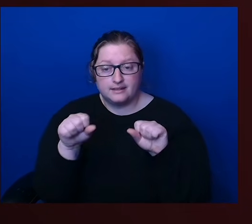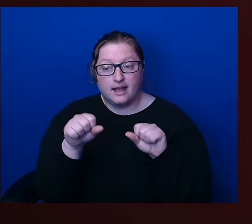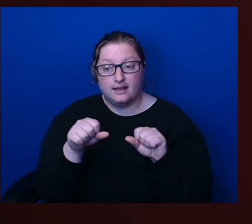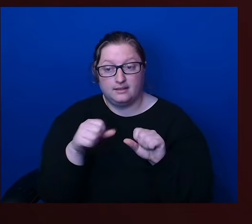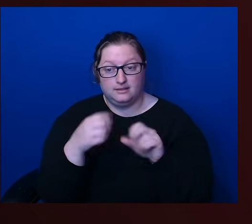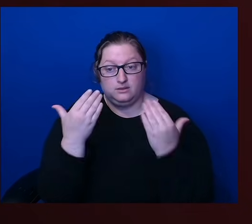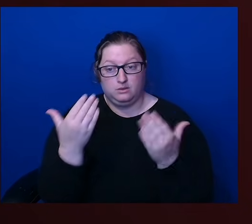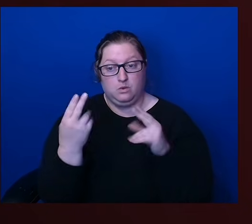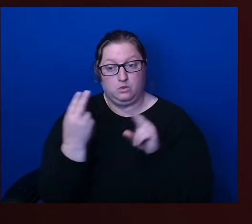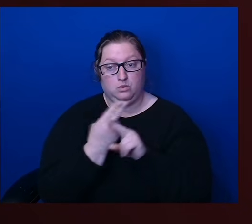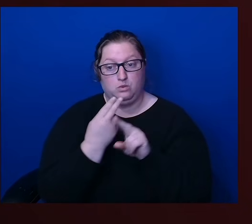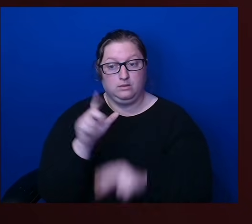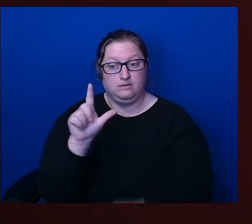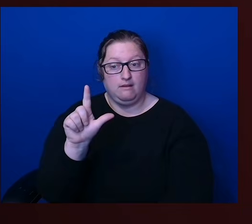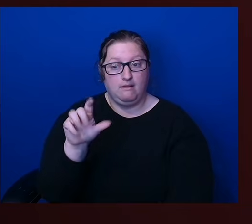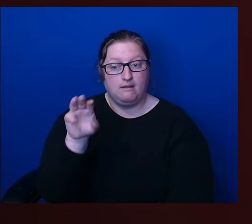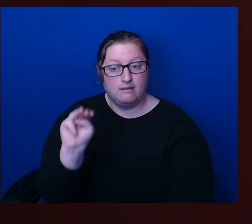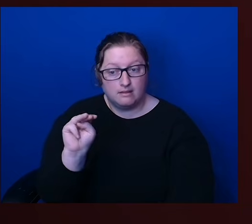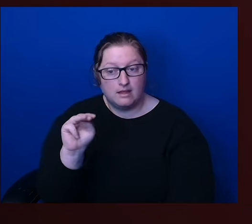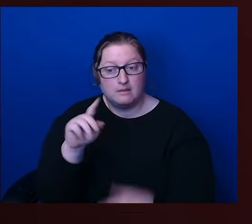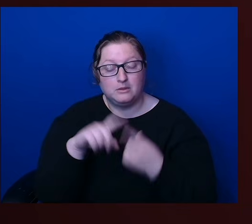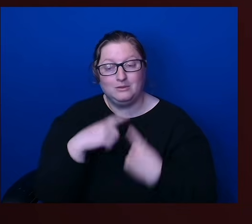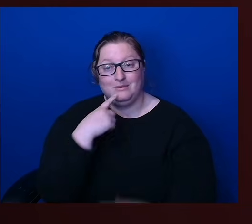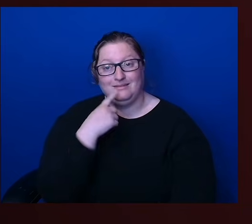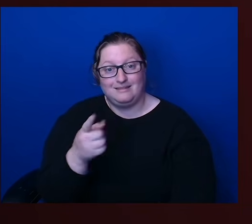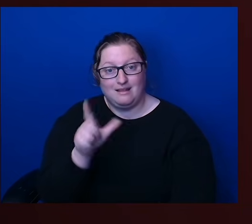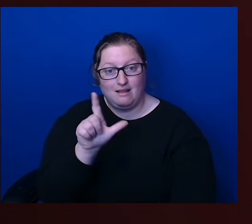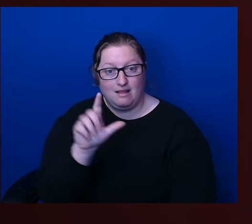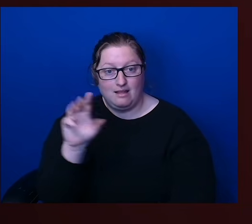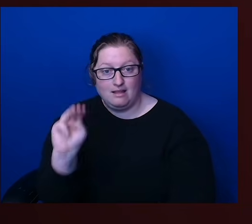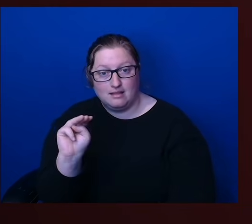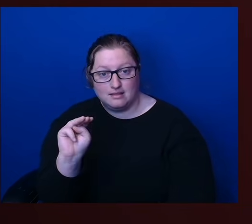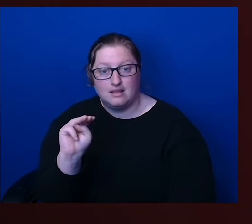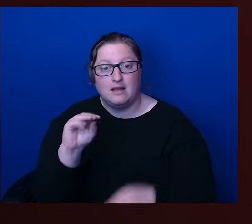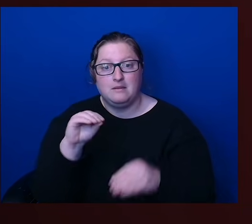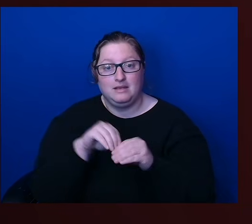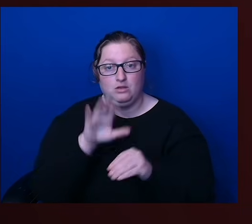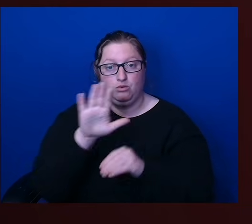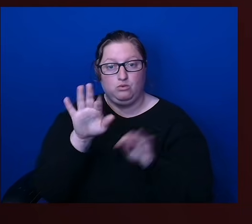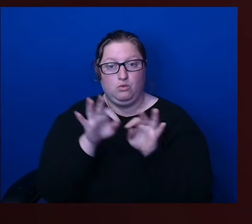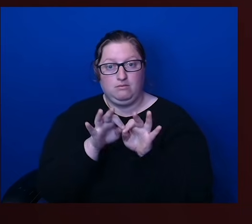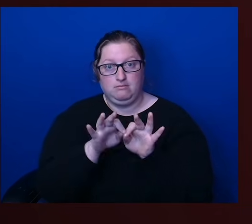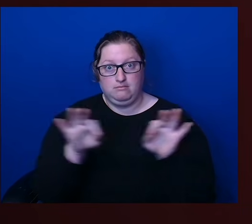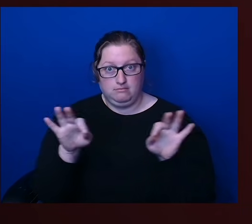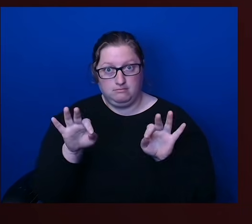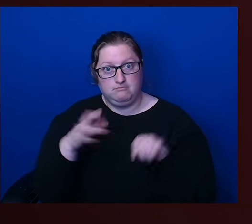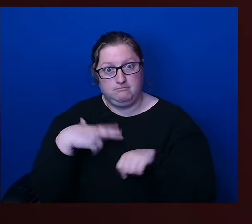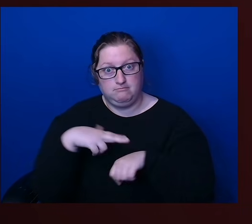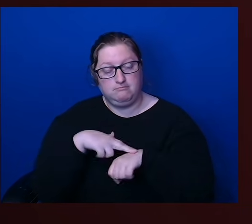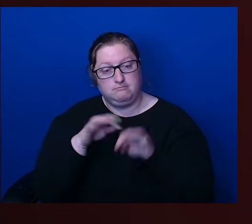the LLM to tell the LLM something in your native language and have it do something in a system.